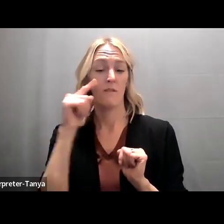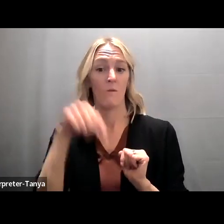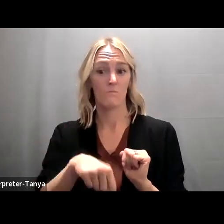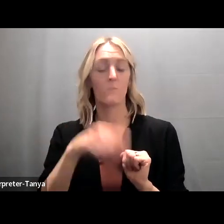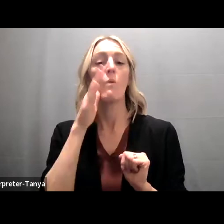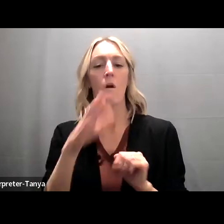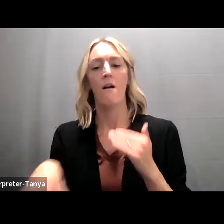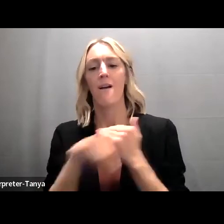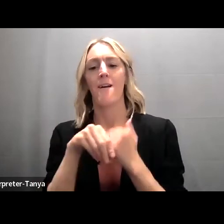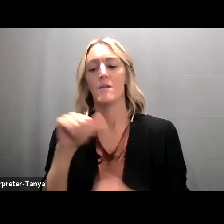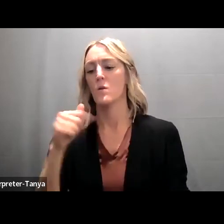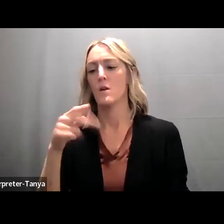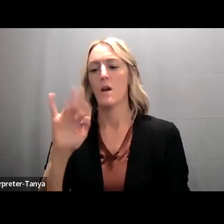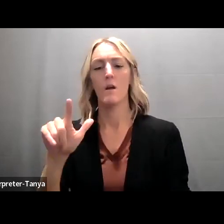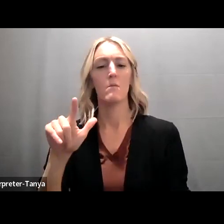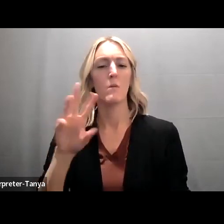website under the advocacy tab.